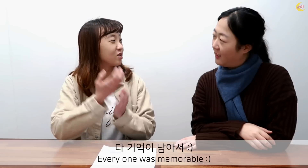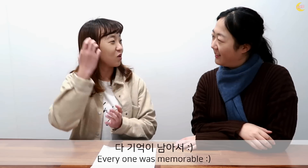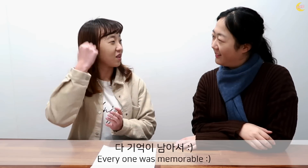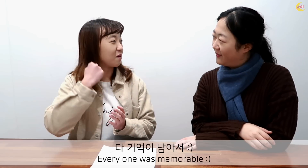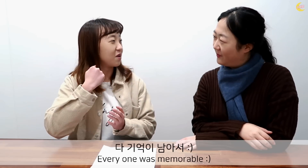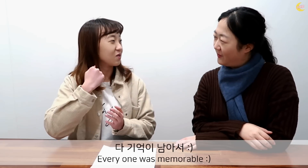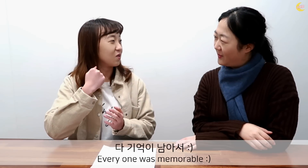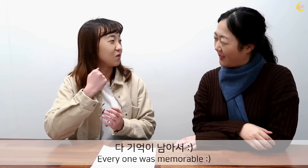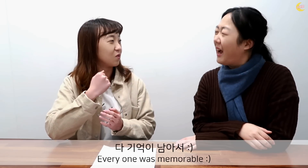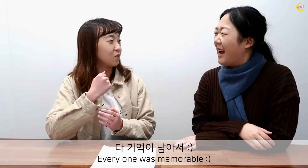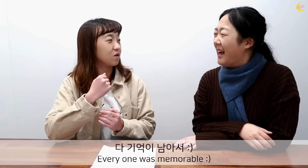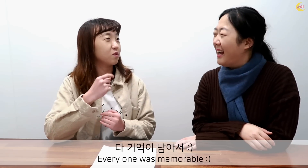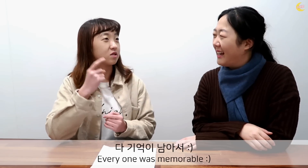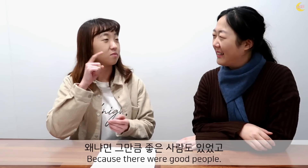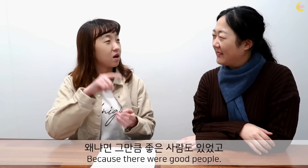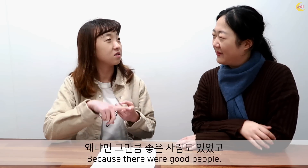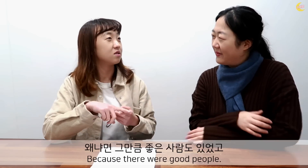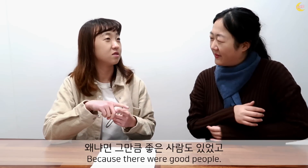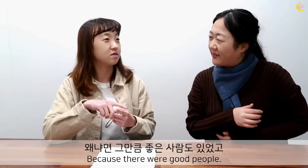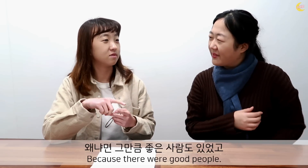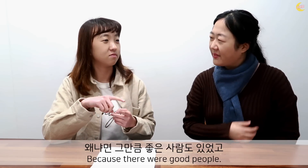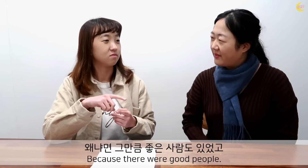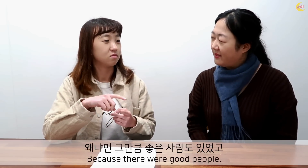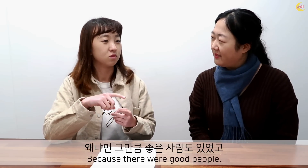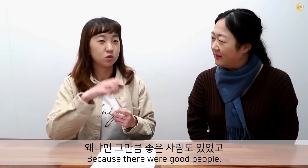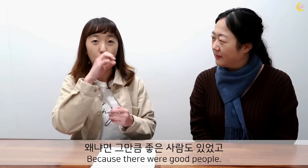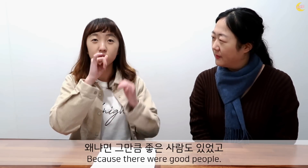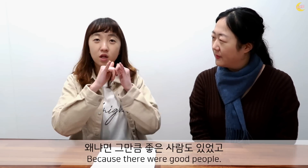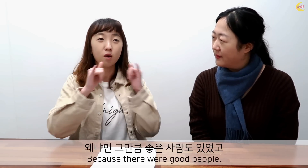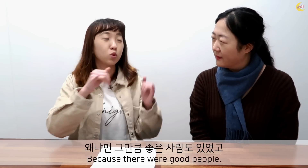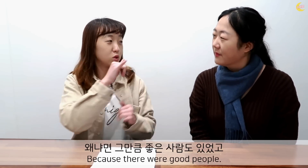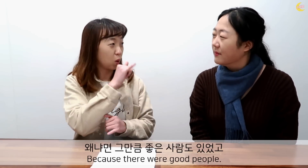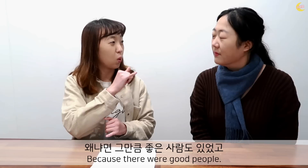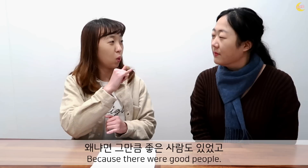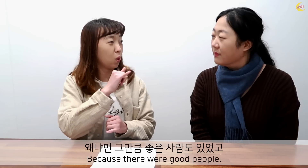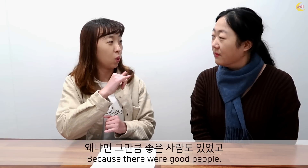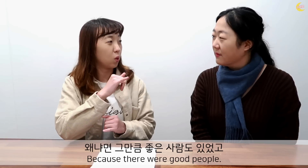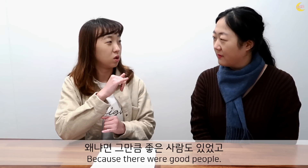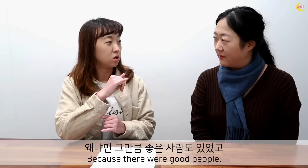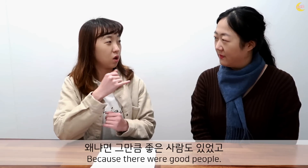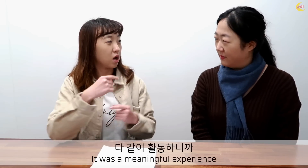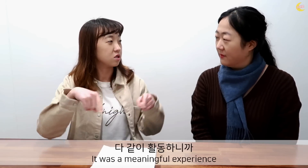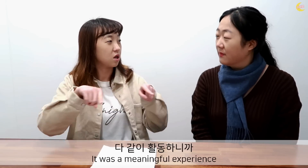Every one was memorable!! Because there were good people.